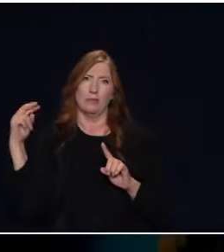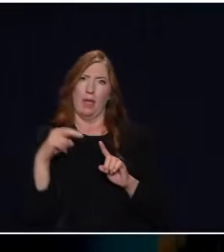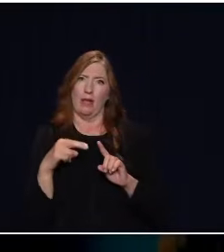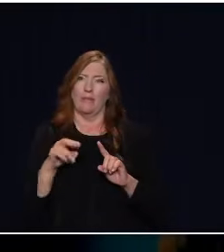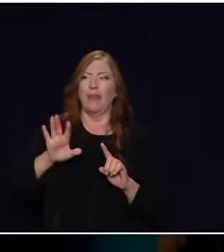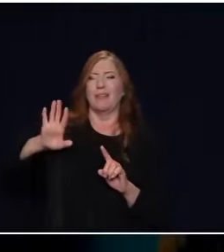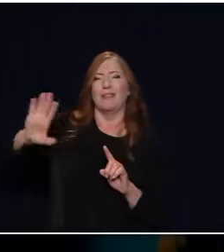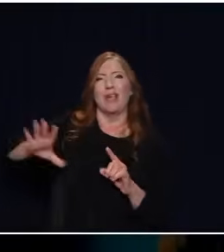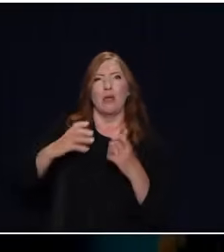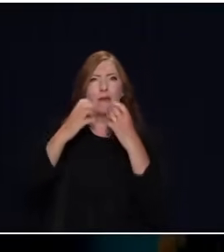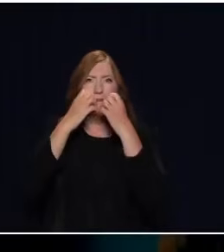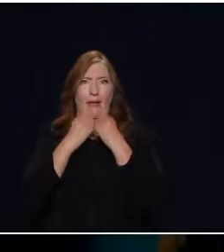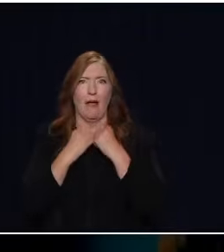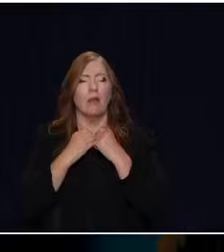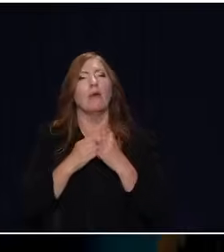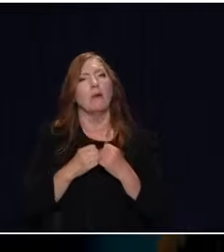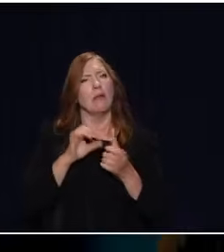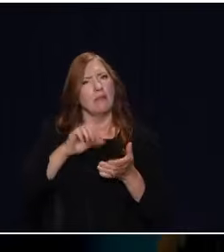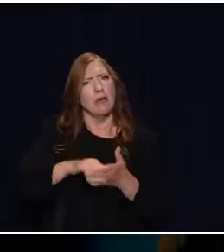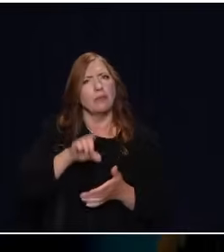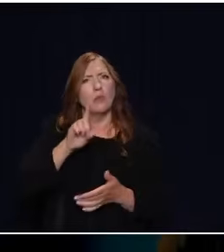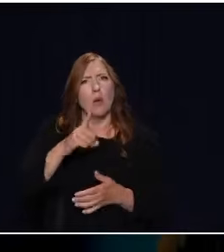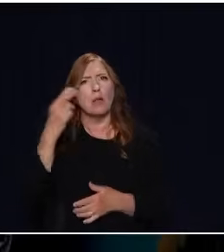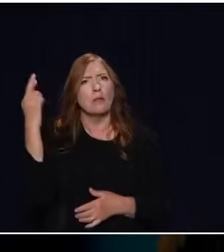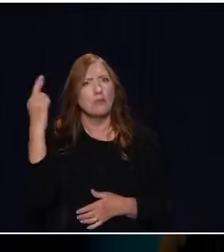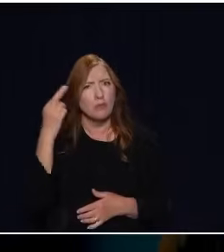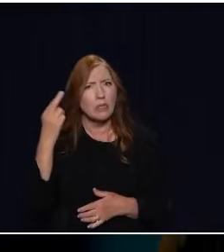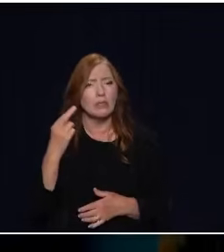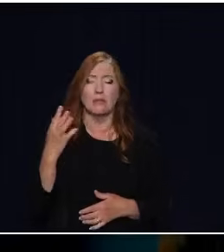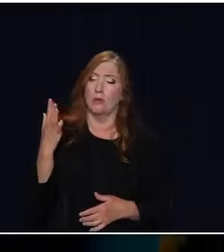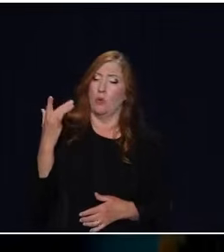ME THAT I UNDERSTAND WHERE THEY ARE COMING FROM, WHAT THEY